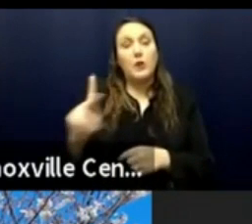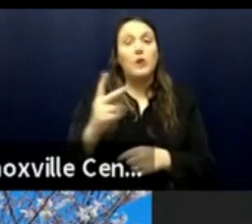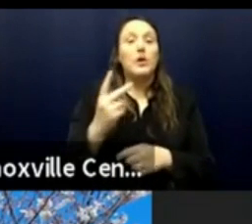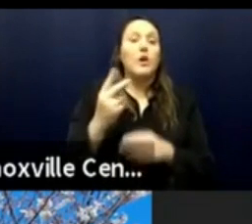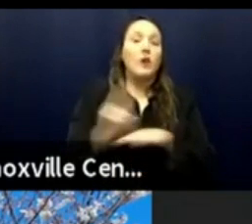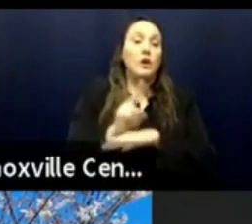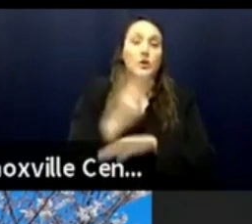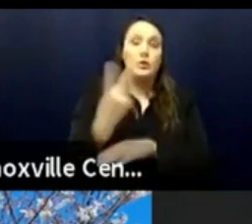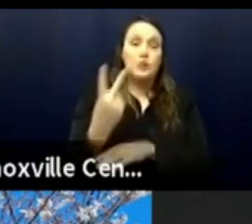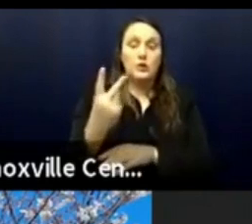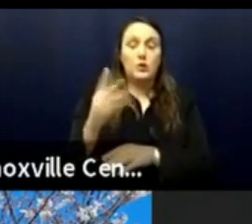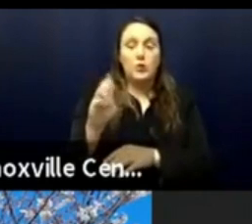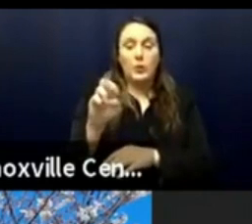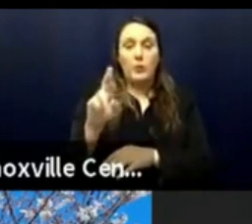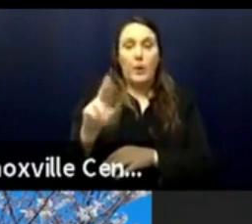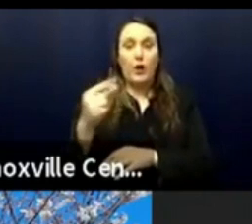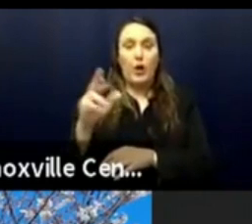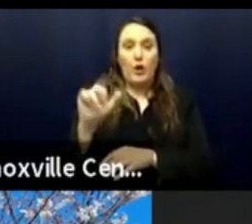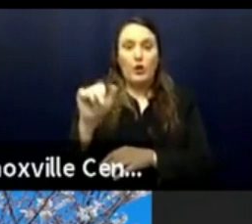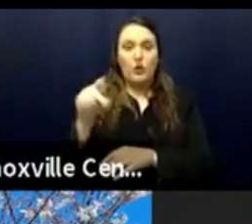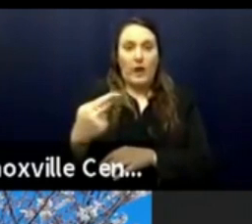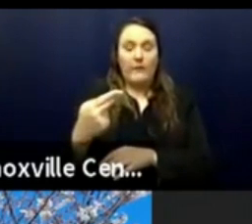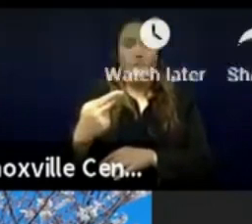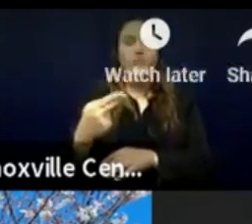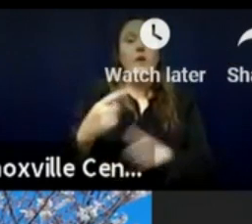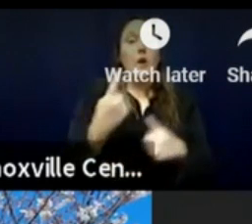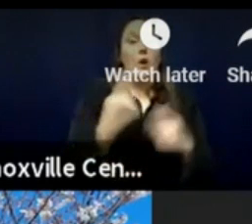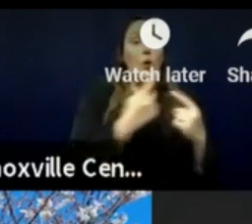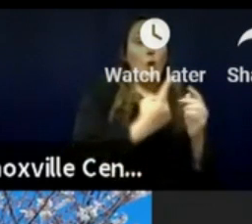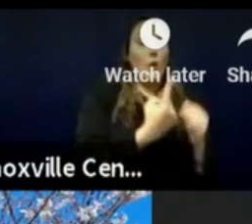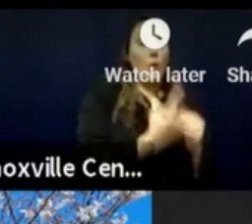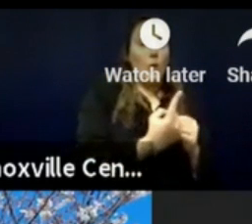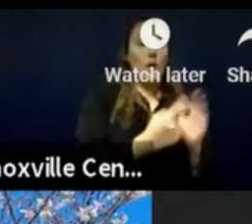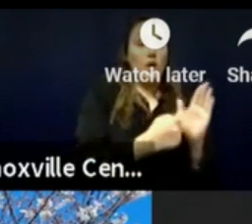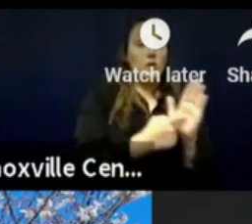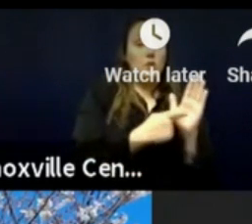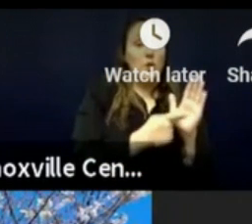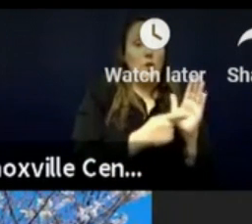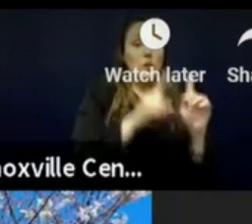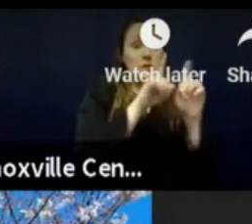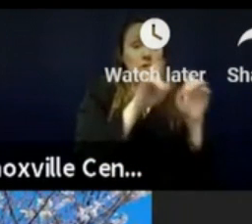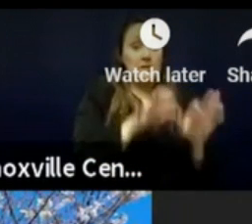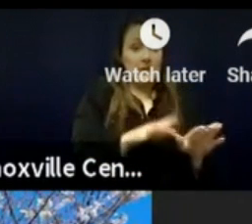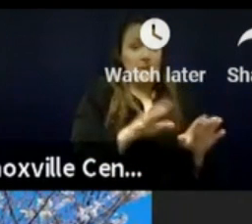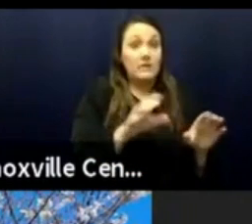LIVES SUSTAINED AND INCREASED DIAGNOSTIC TESTING WITH CONSISTENT OR DECREASED TEST RESULTS FOR REPORTING. THIS BENCHMARK WILL SHOW ONTO